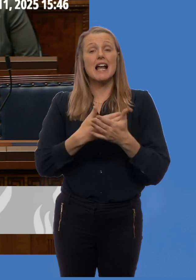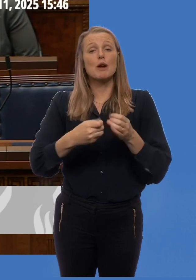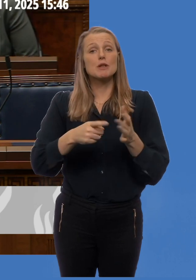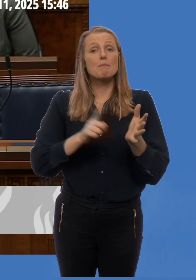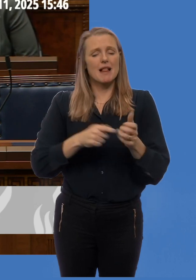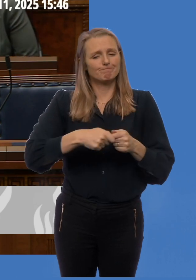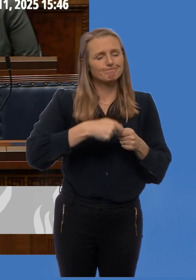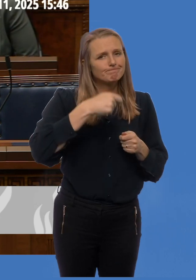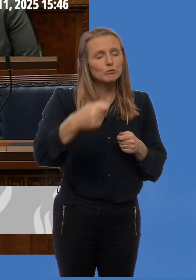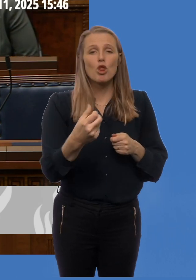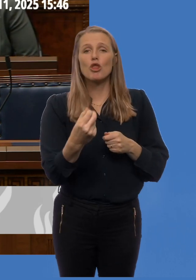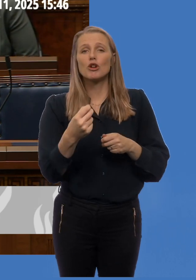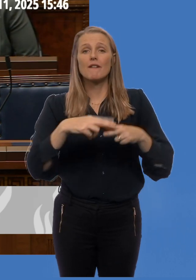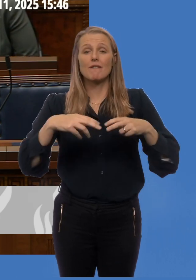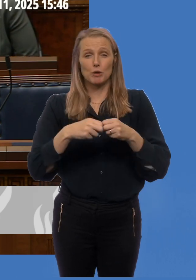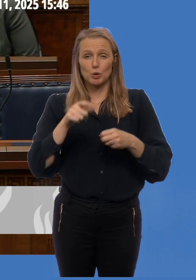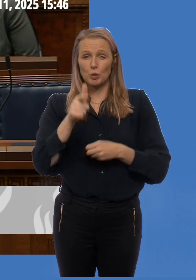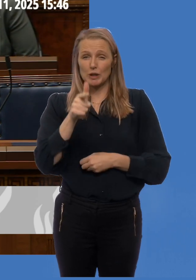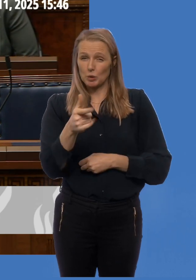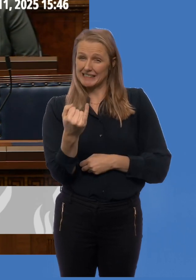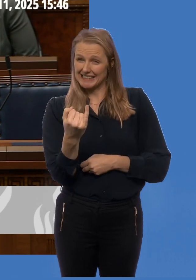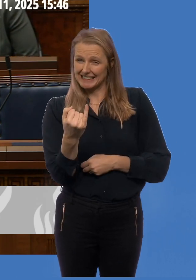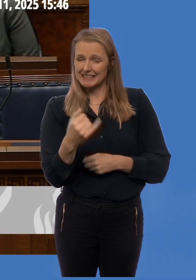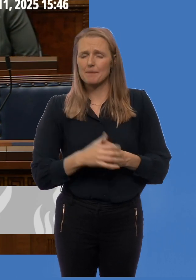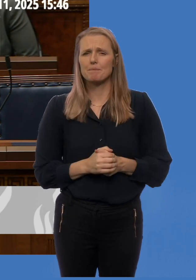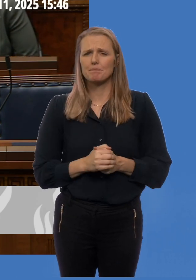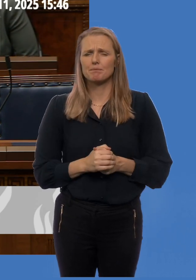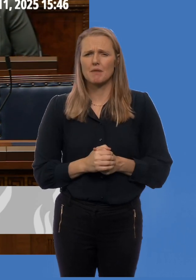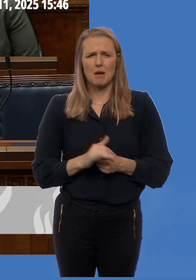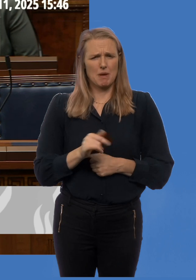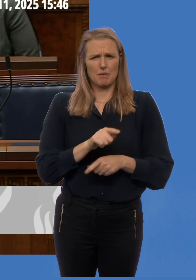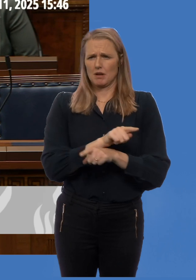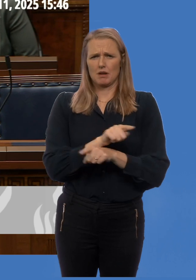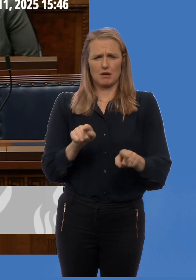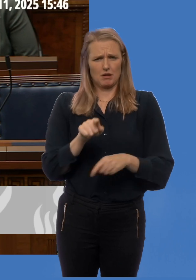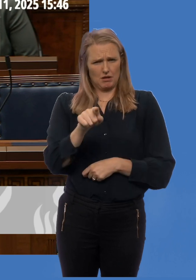At first glance, Príor, Lásteán, Córlea, this may seem like a significant extension, but when we